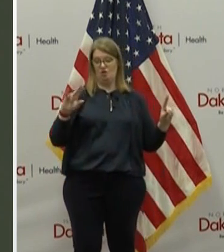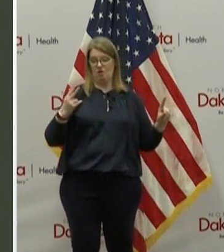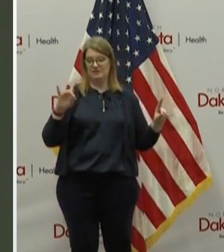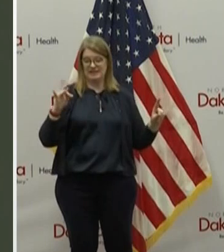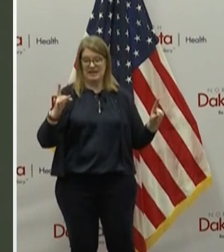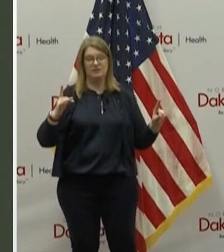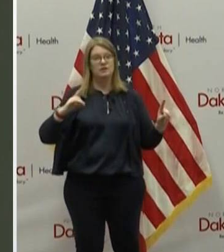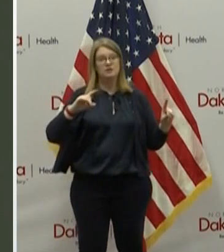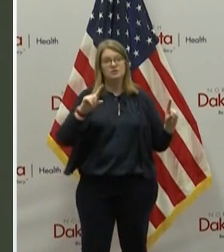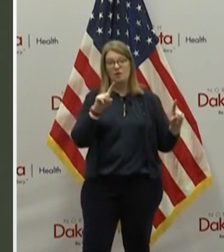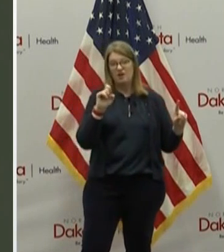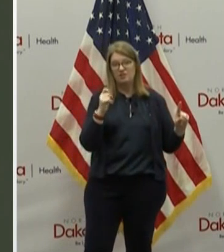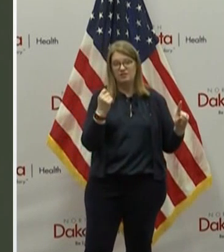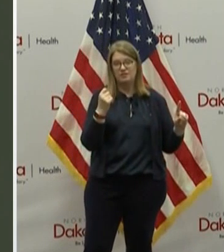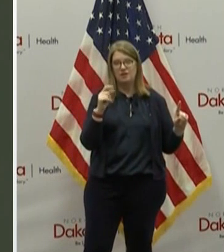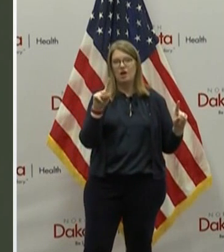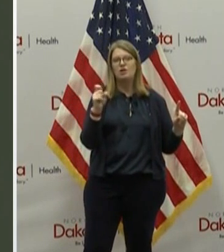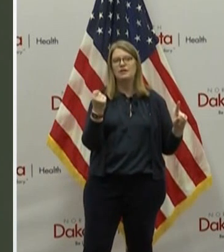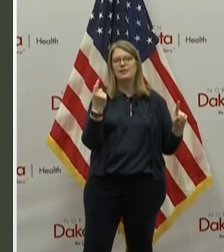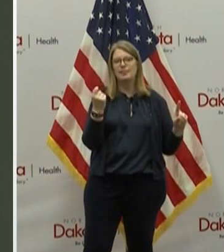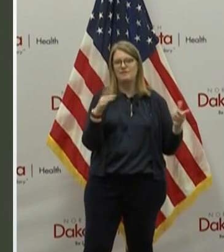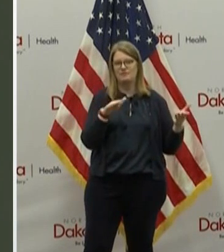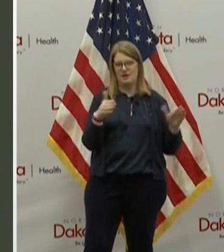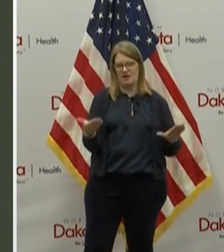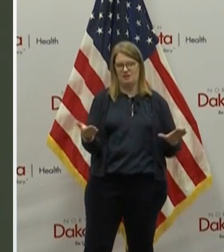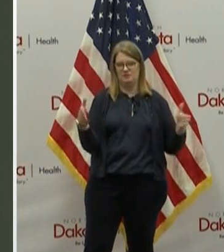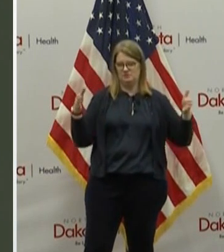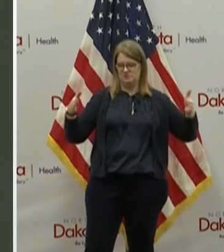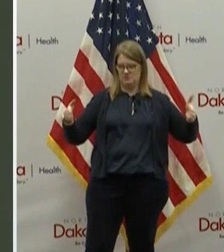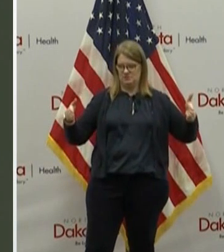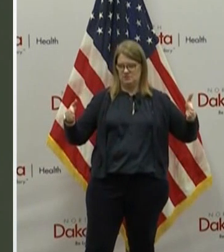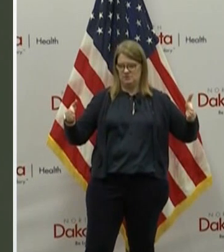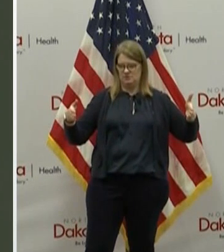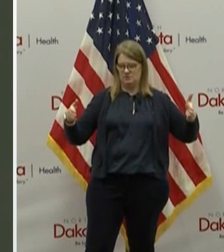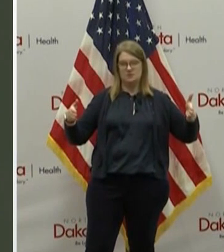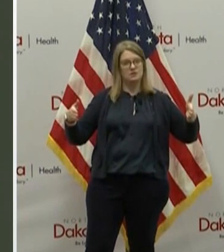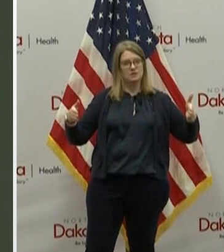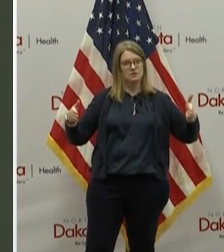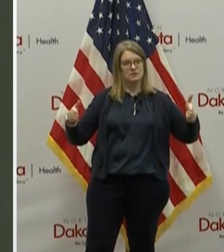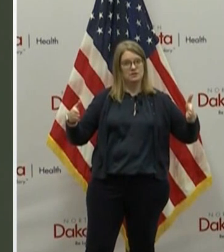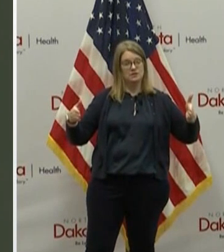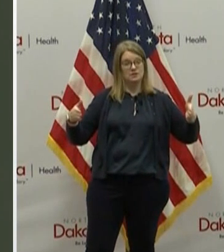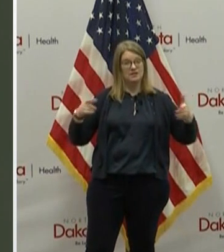MONTHS, 135 DAYS, FROM MARCH 11 11TH WHEN WE HAD OUR FIRST CASE